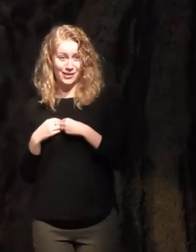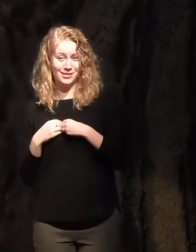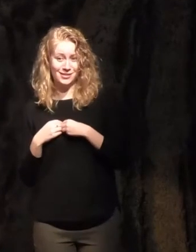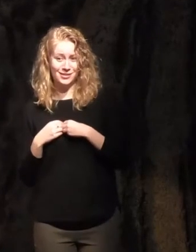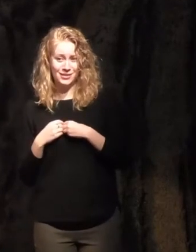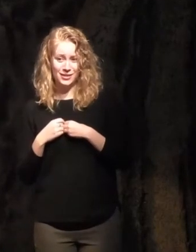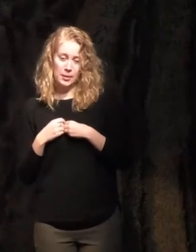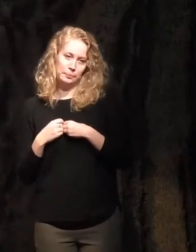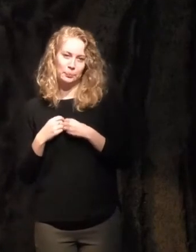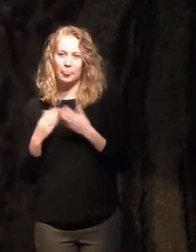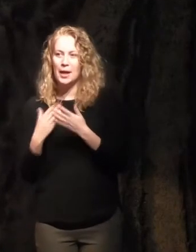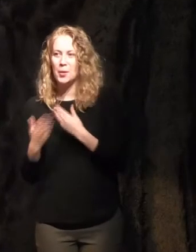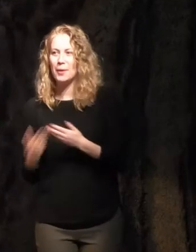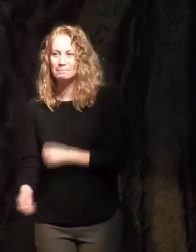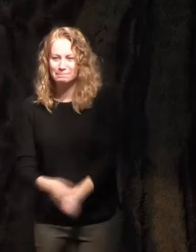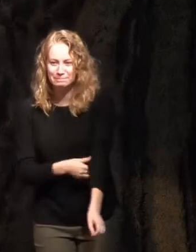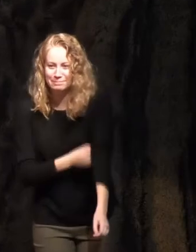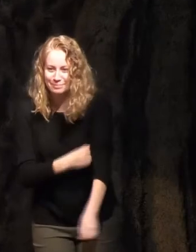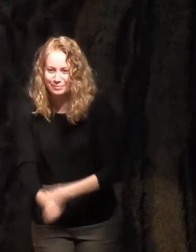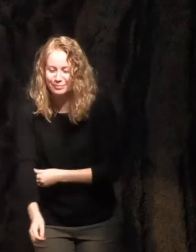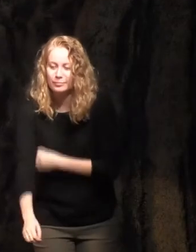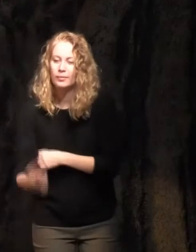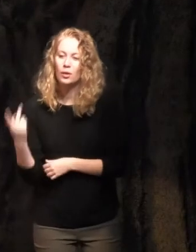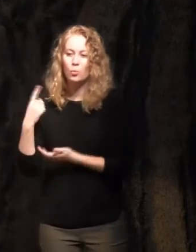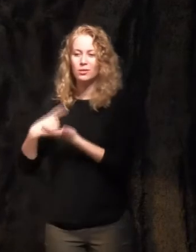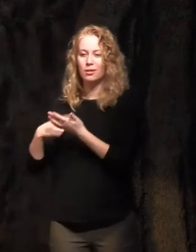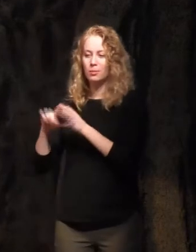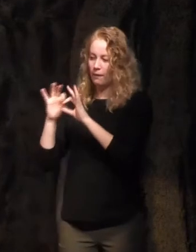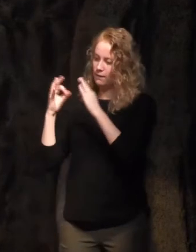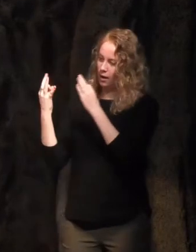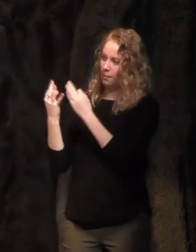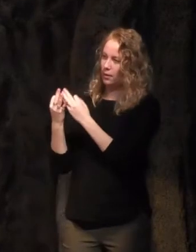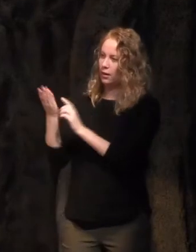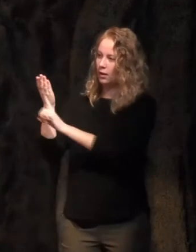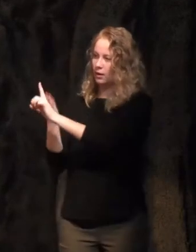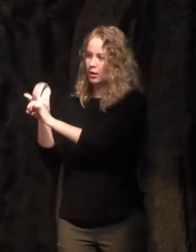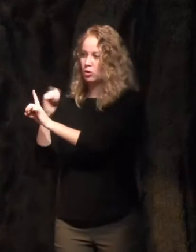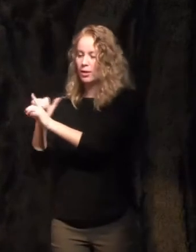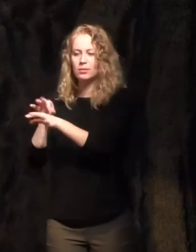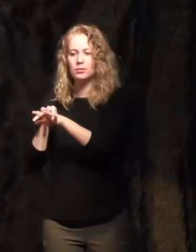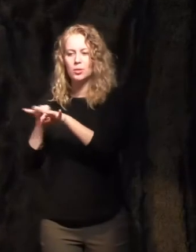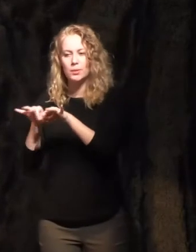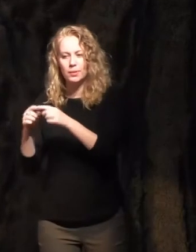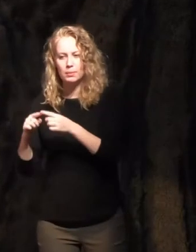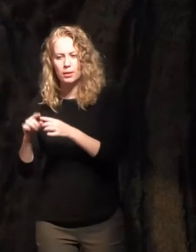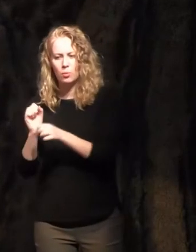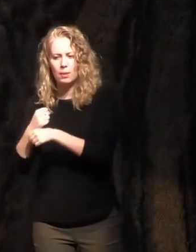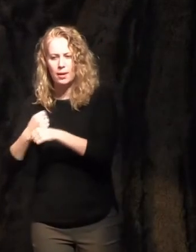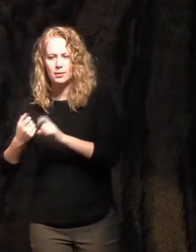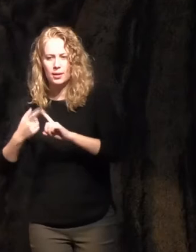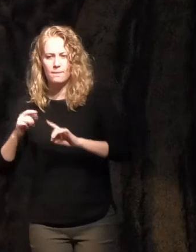Not sure what that, anyway, we talked about family. Kevin tried to explain to me what it meant to come from a single place,